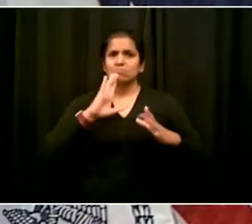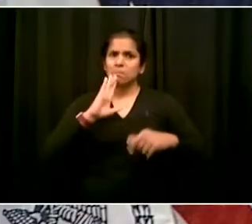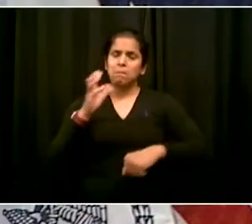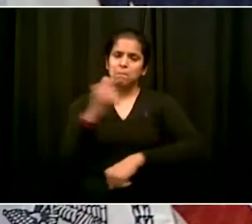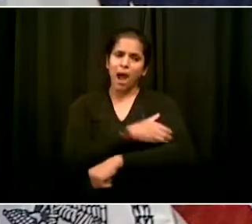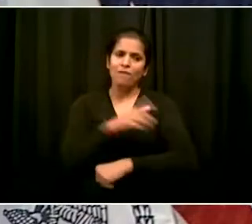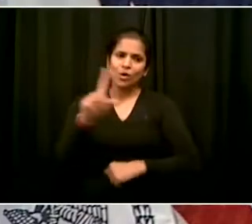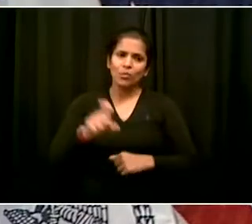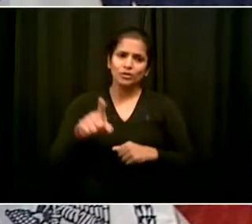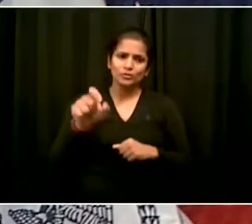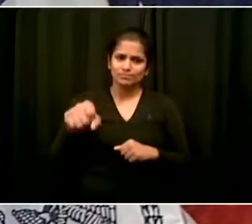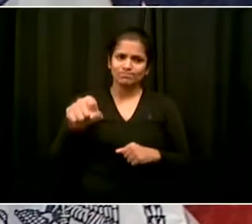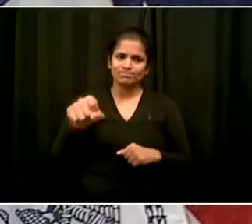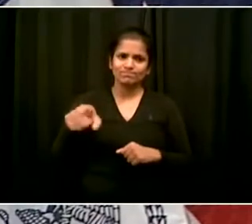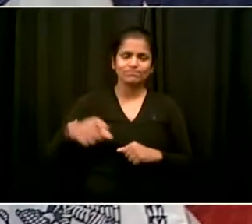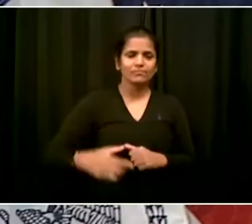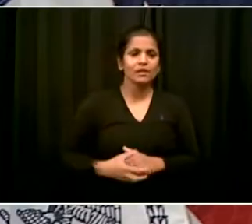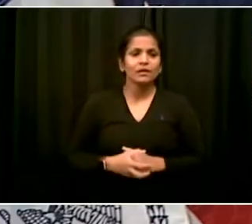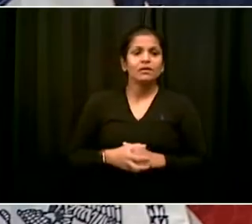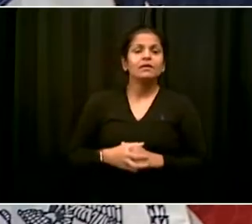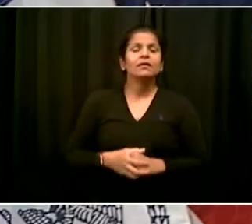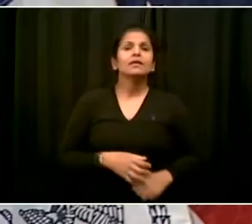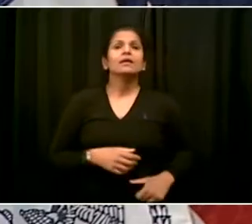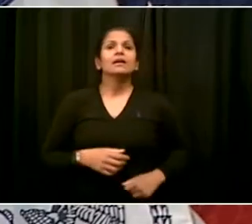YOU'RE LOOKING OUT TO ENSURE PEOPLE ARE GETTING VACCINATED AND THEY FEEL MCOFORTABABEL